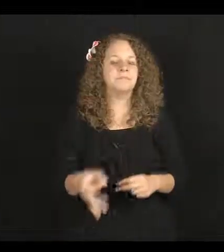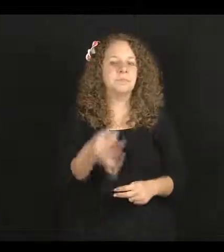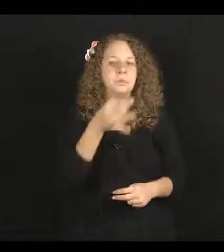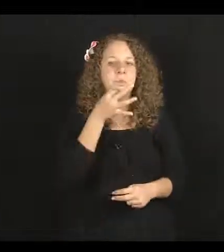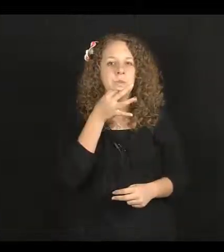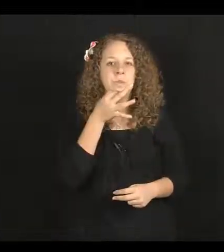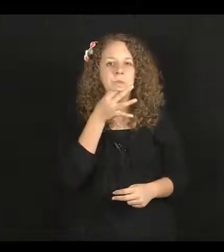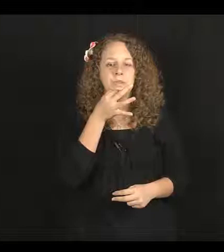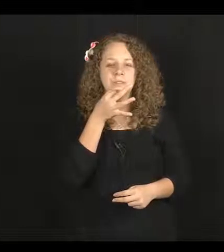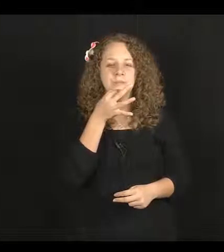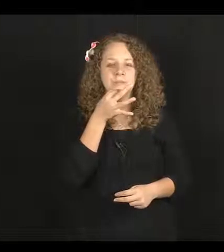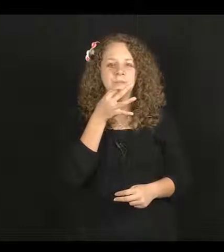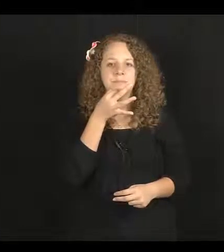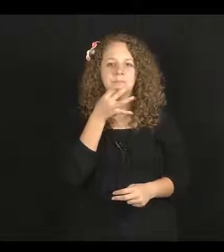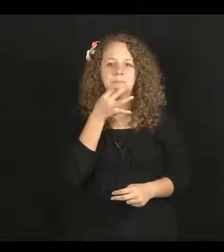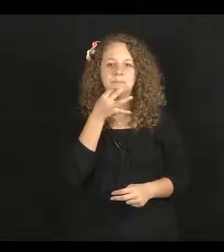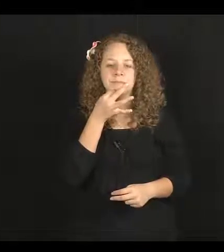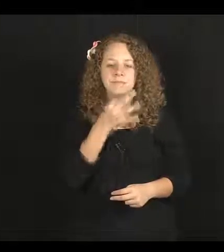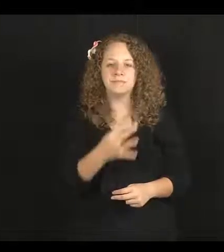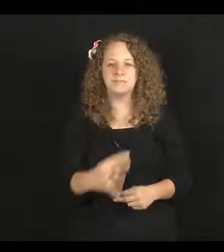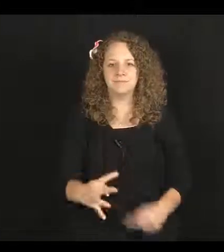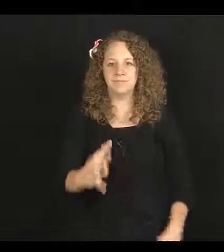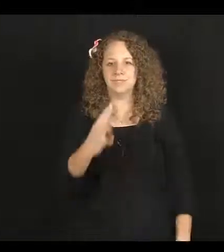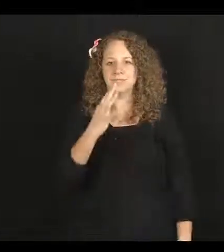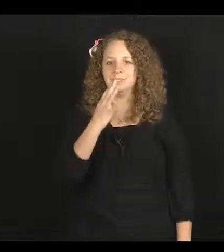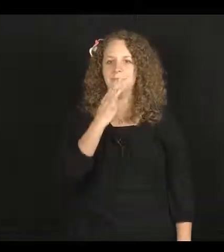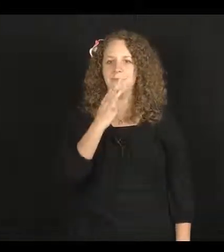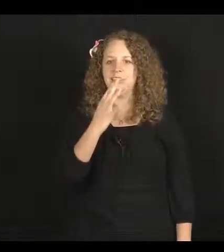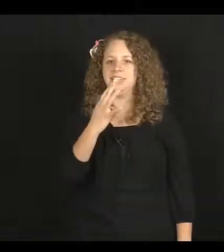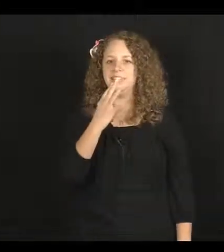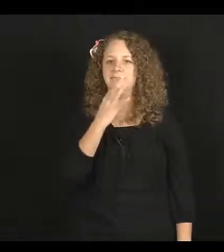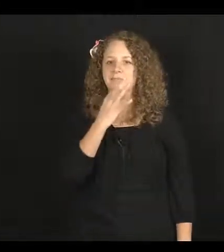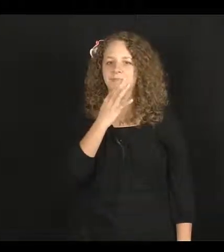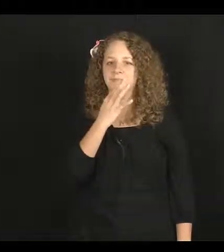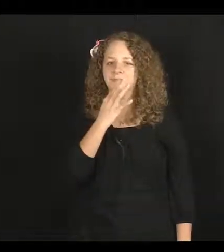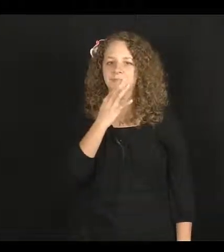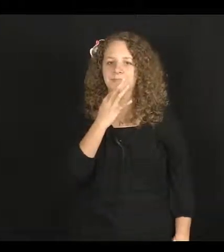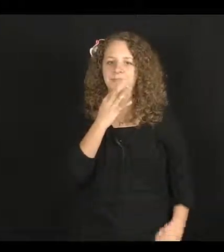SOON SPEAK